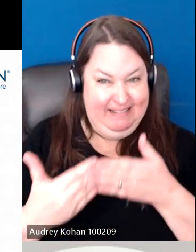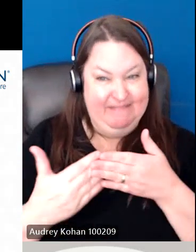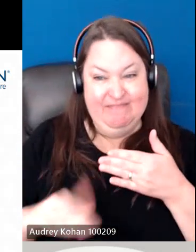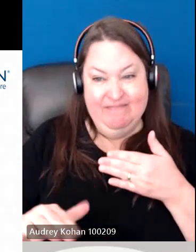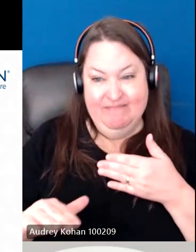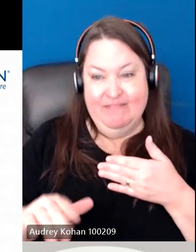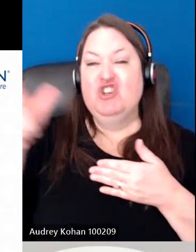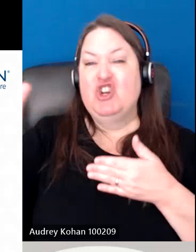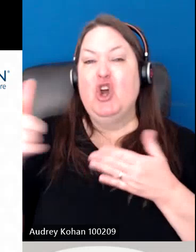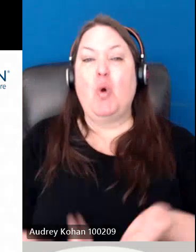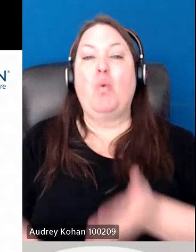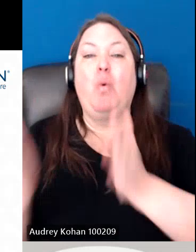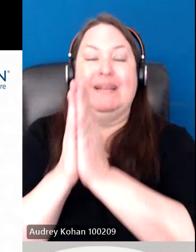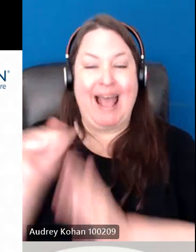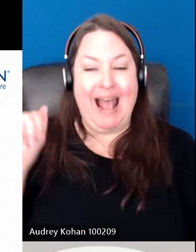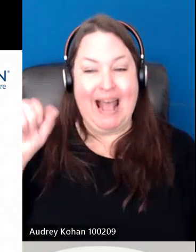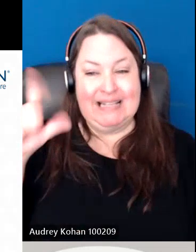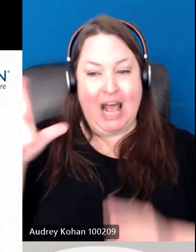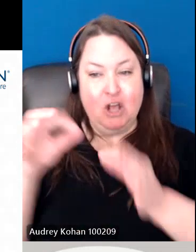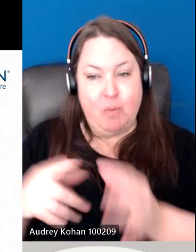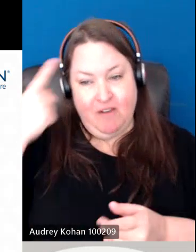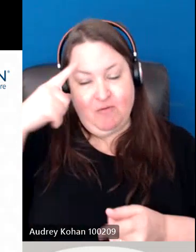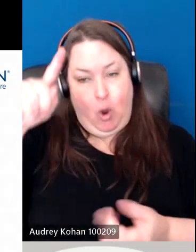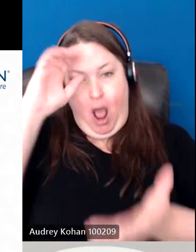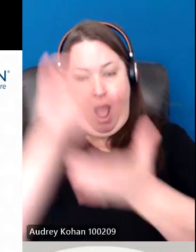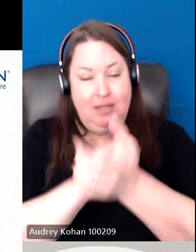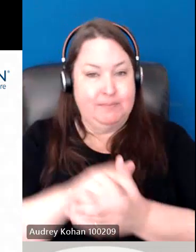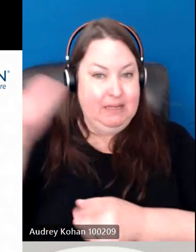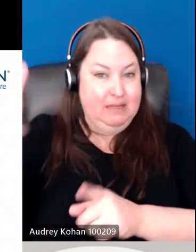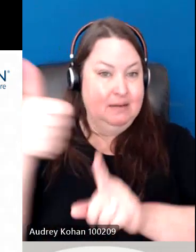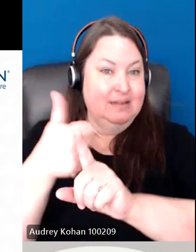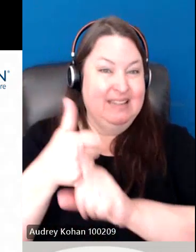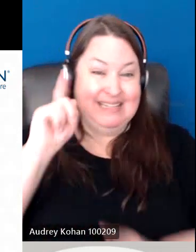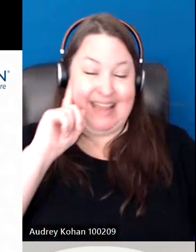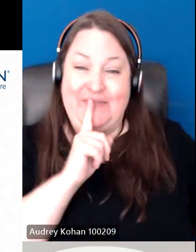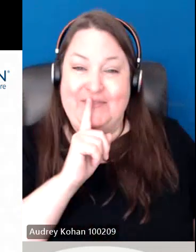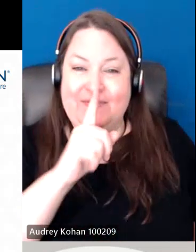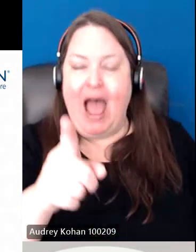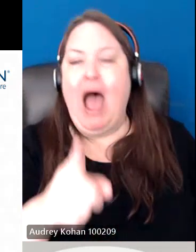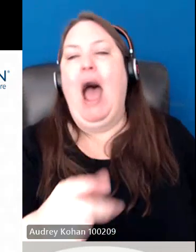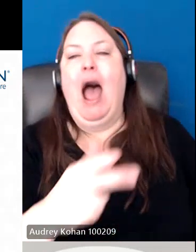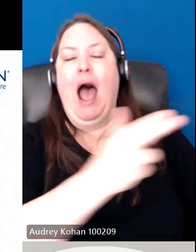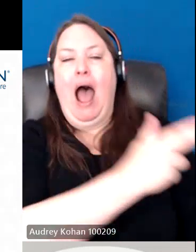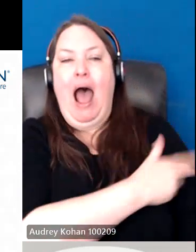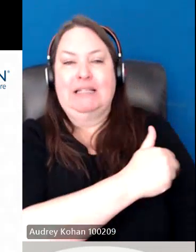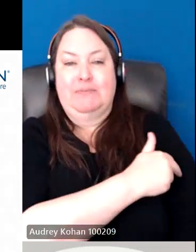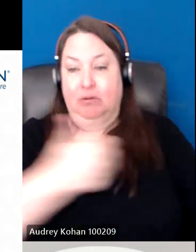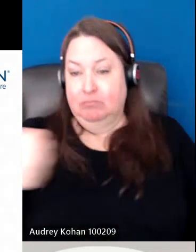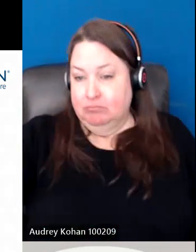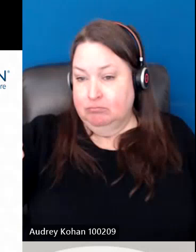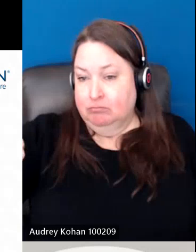requested ASL interpreter for her husband who is deaf and the hospital refused to provide him with